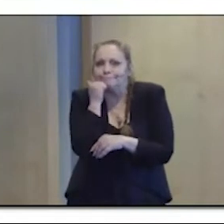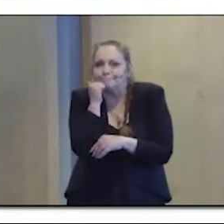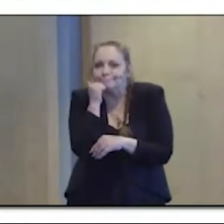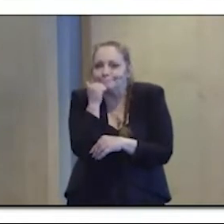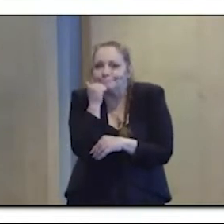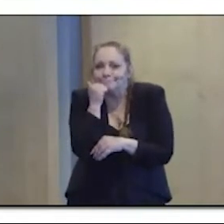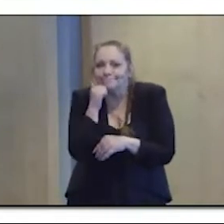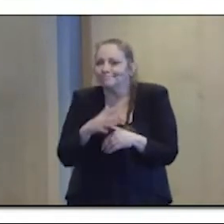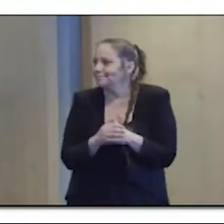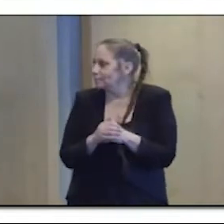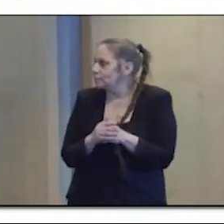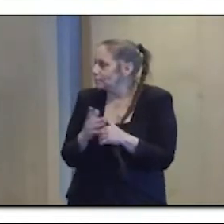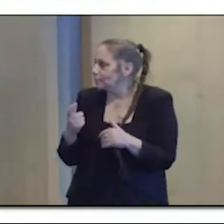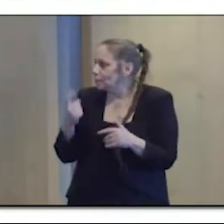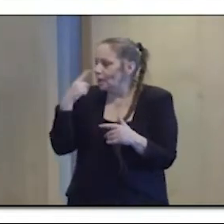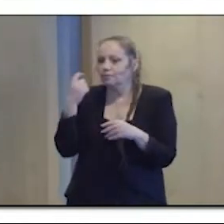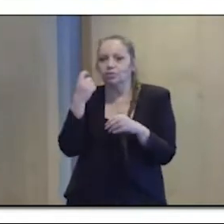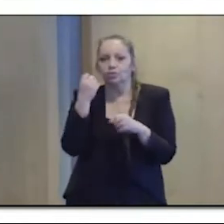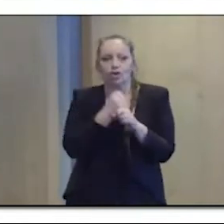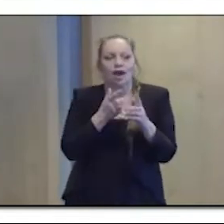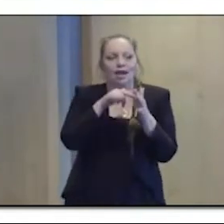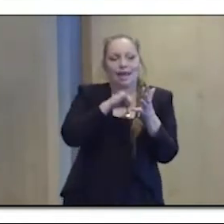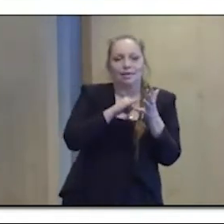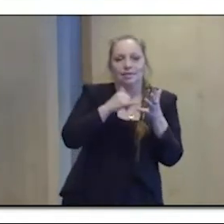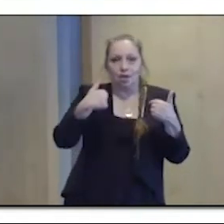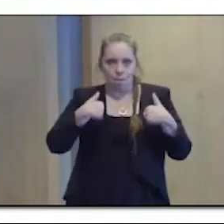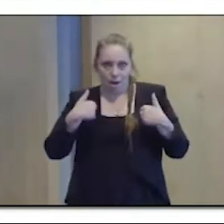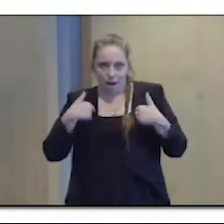case. I'll you have to try and guess whether I'm a dog lover or a cat lover from this picture.